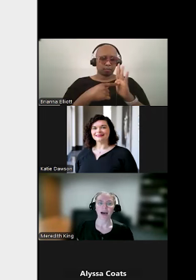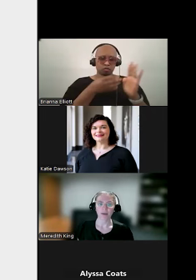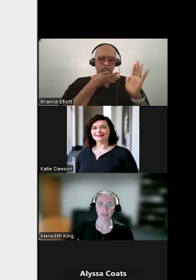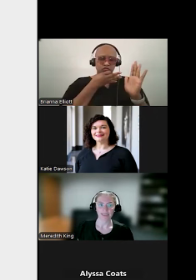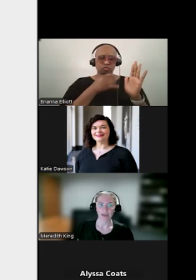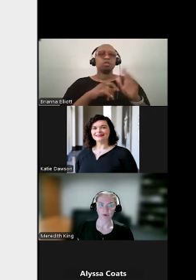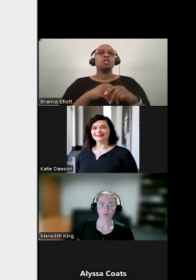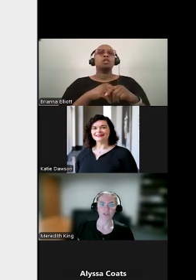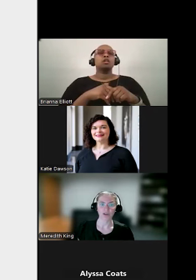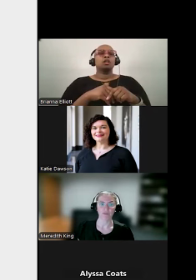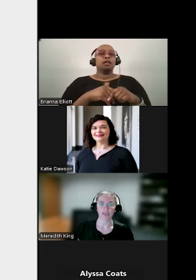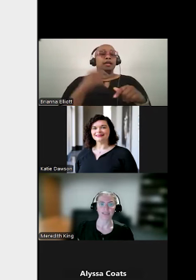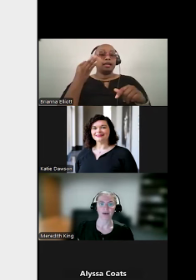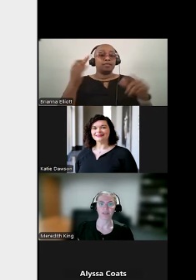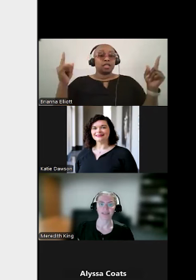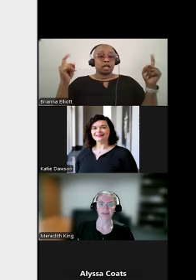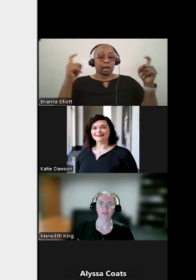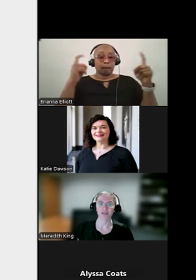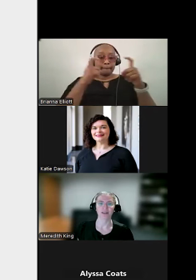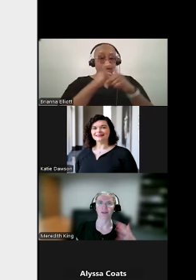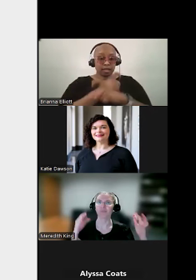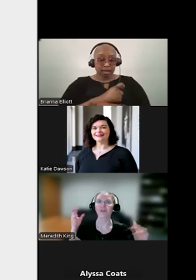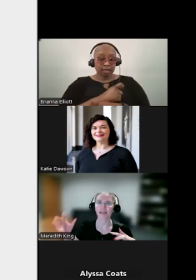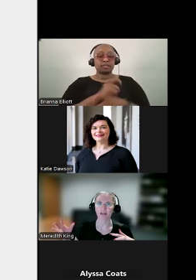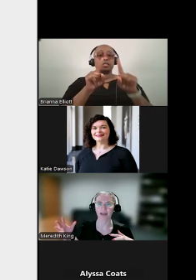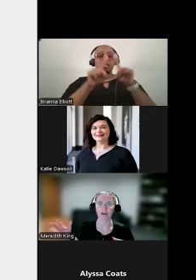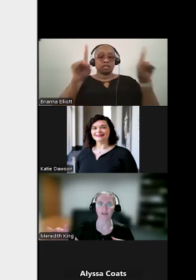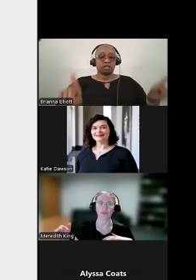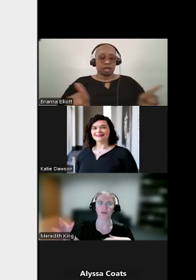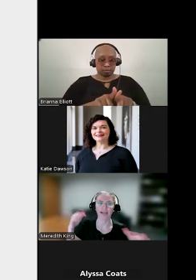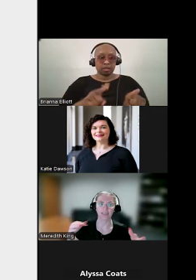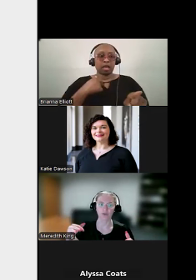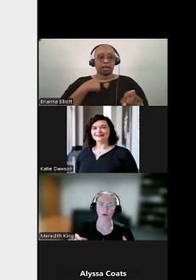complex table which conveys complex information like they're multi-level headers or their nested